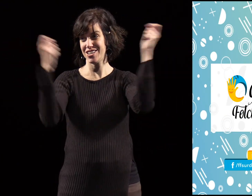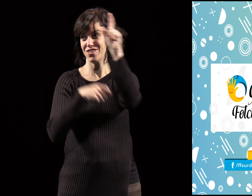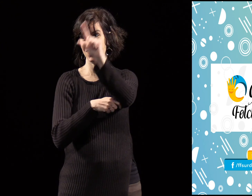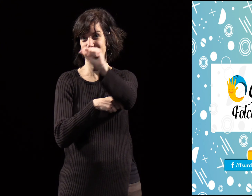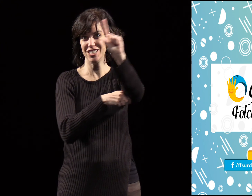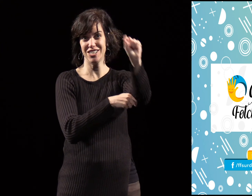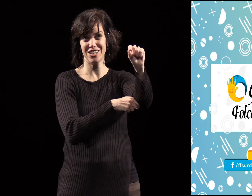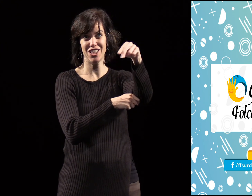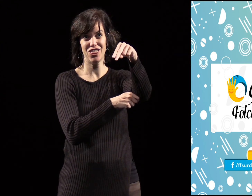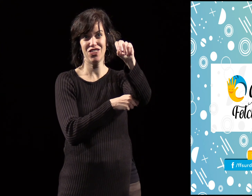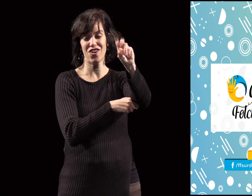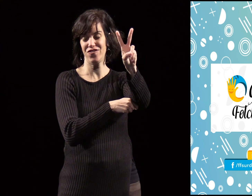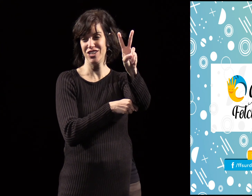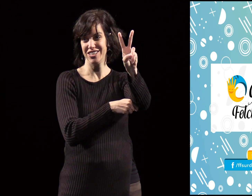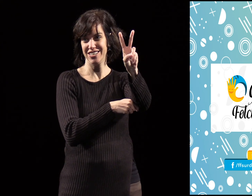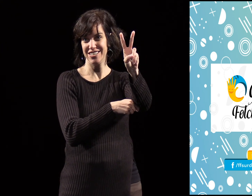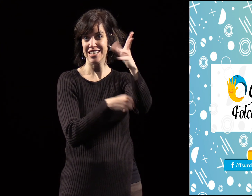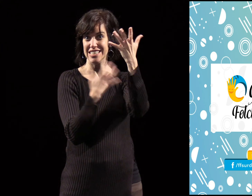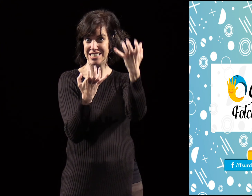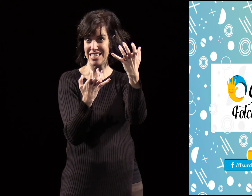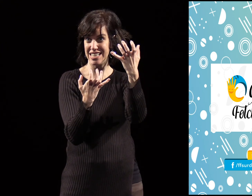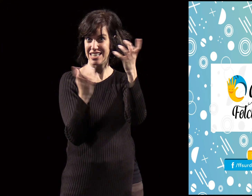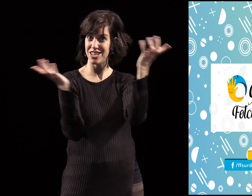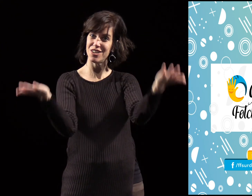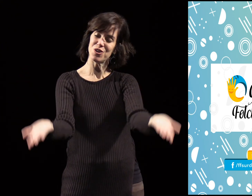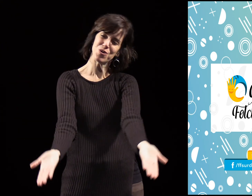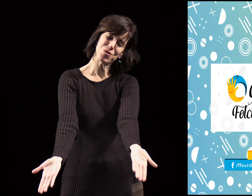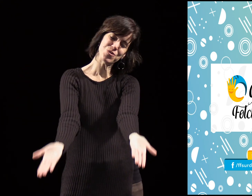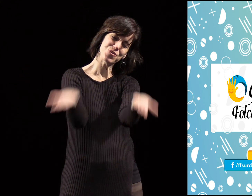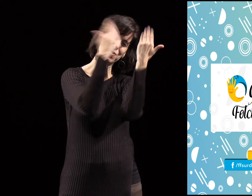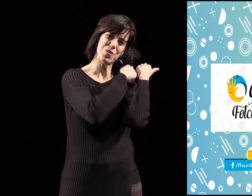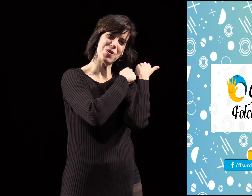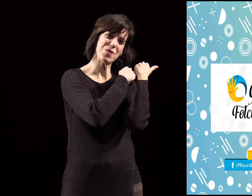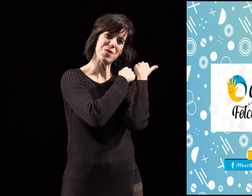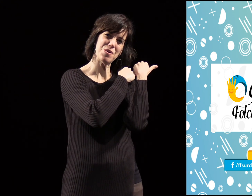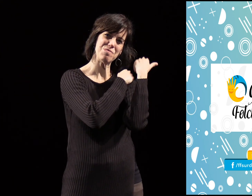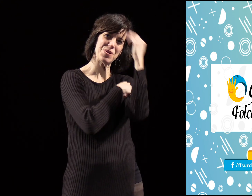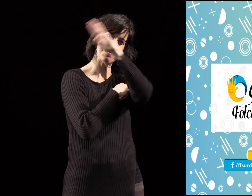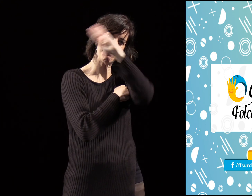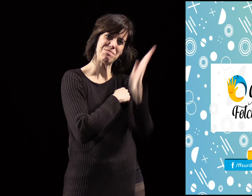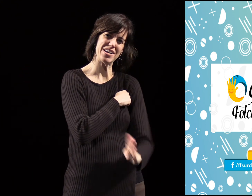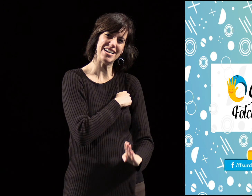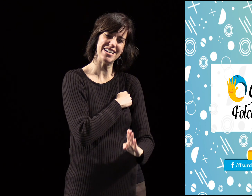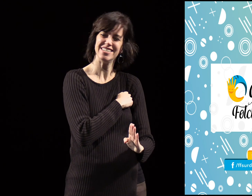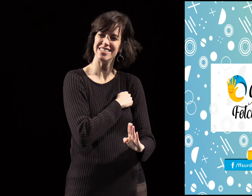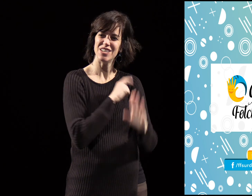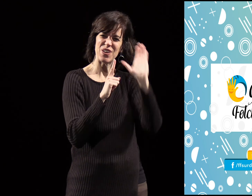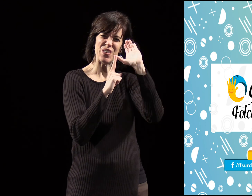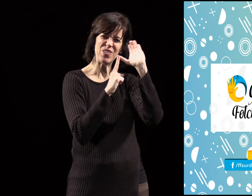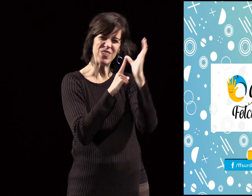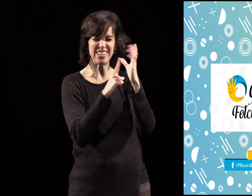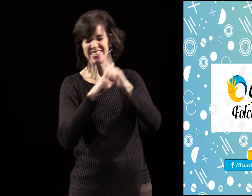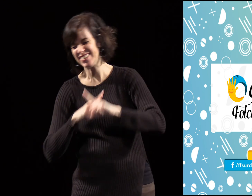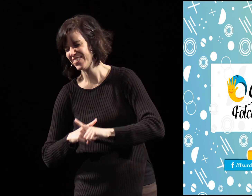Here's some information about a festival happening next year, November of 2020. I encourage all of you to come on down to Brazil.